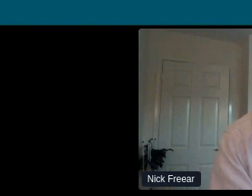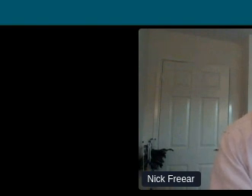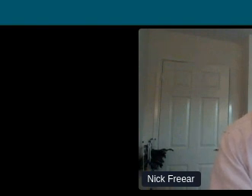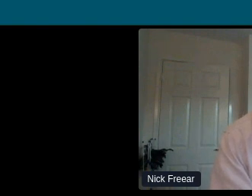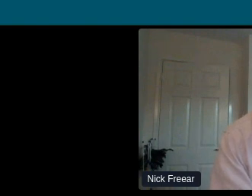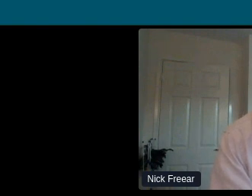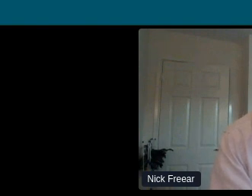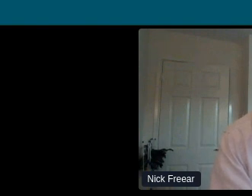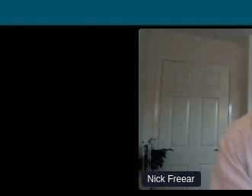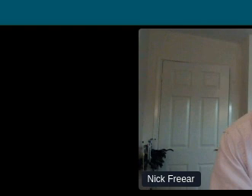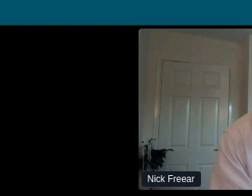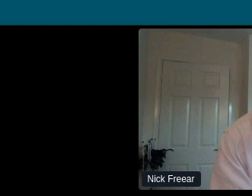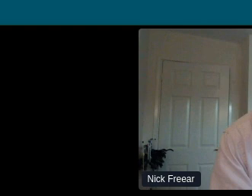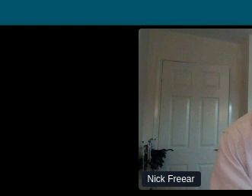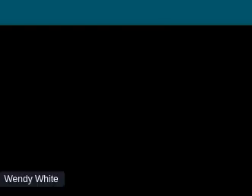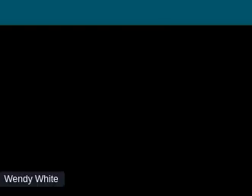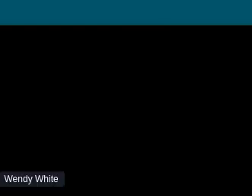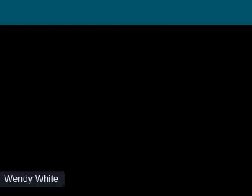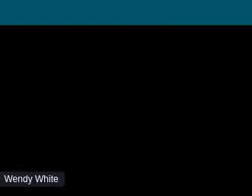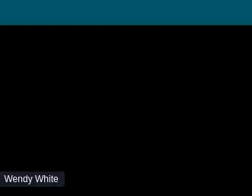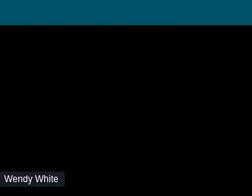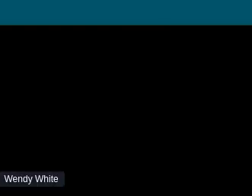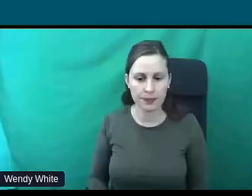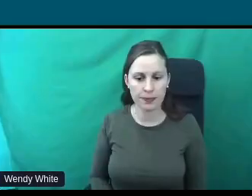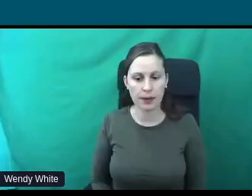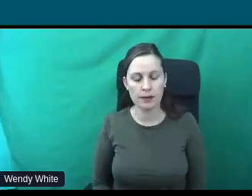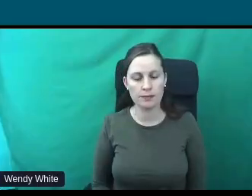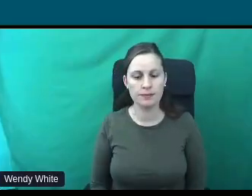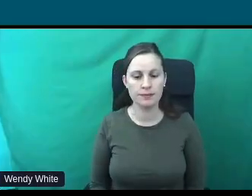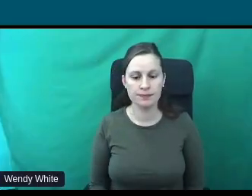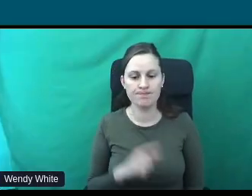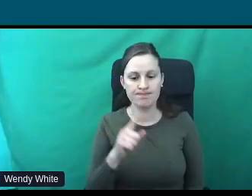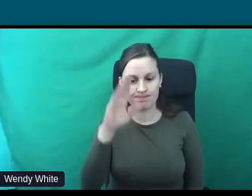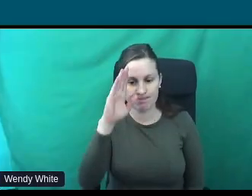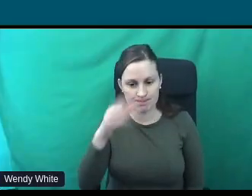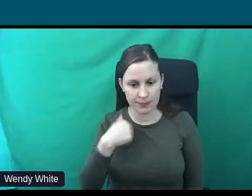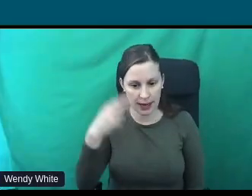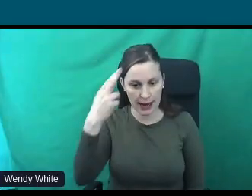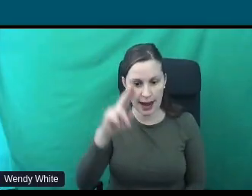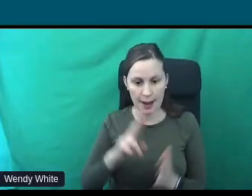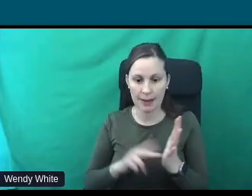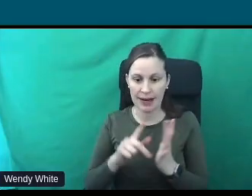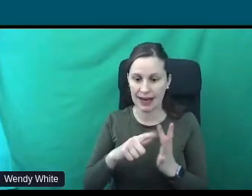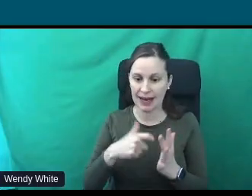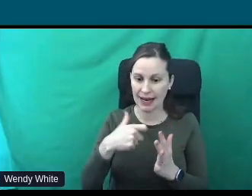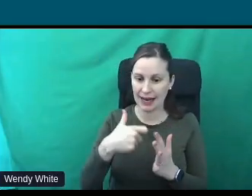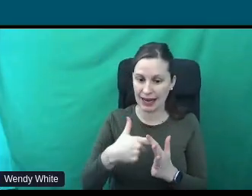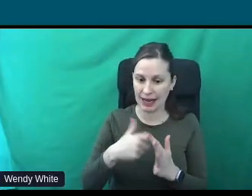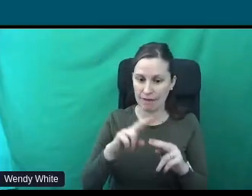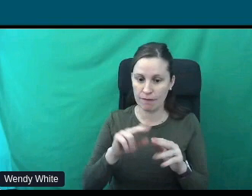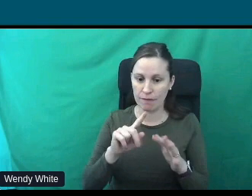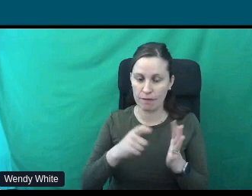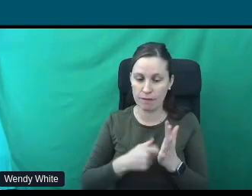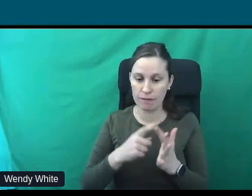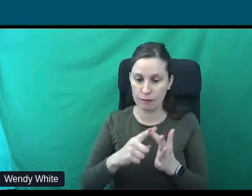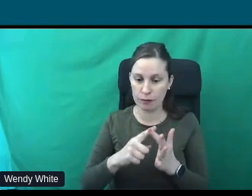So I'm Nick Freear, I'm an accessibility consultant